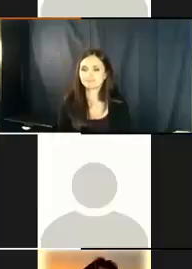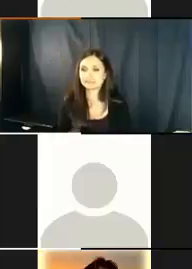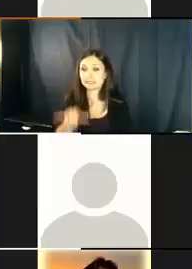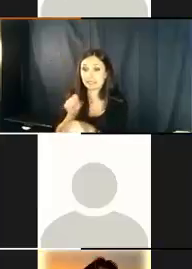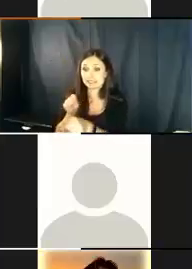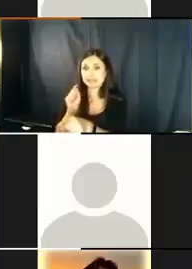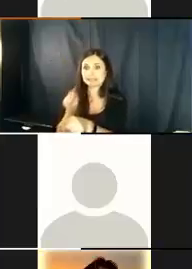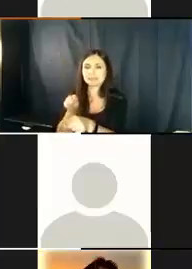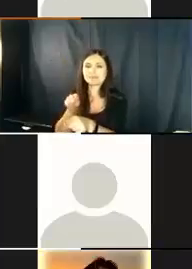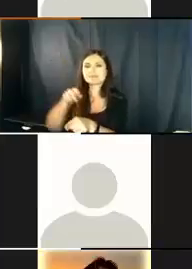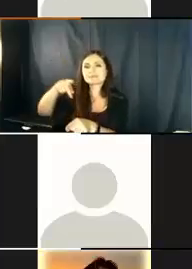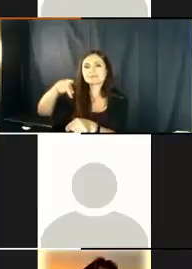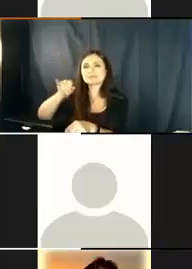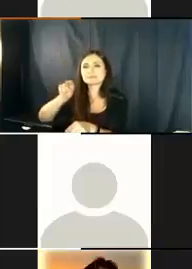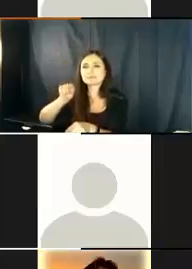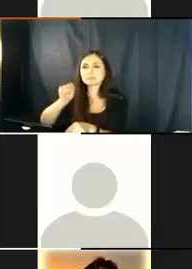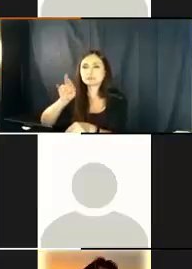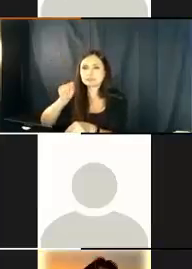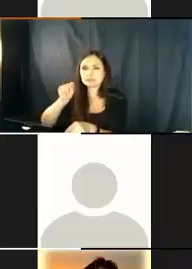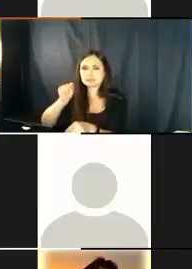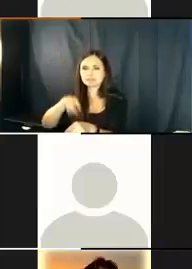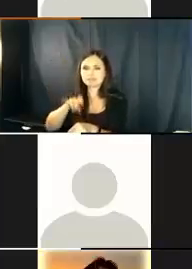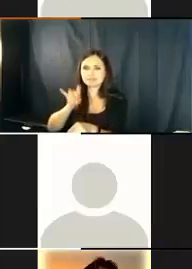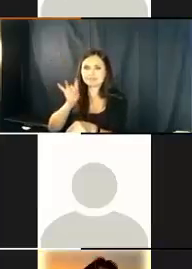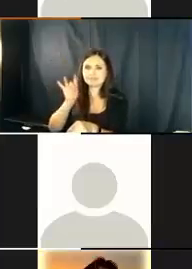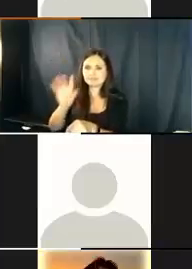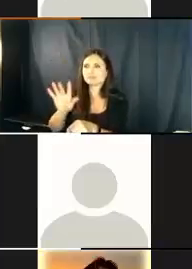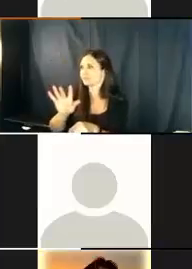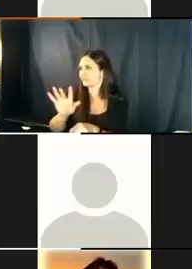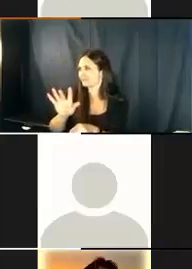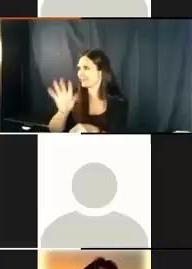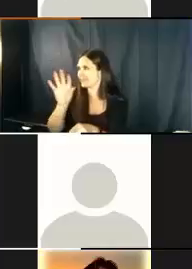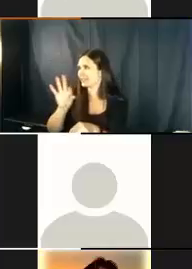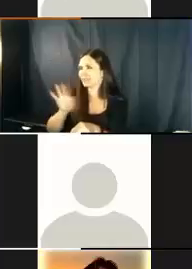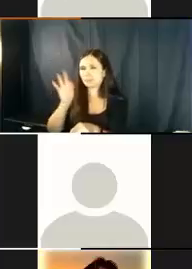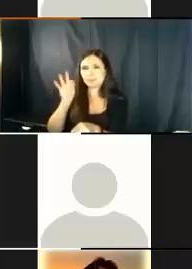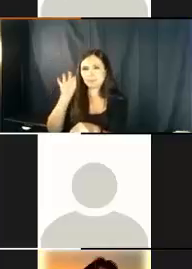There is a ton of different places that we can go but mastery-based learning means we're